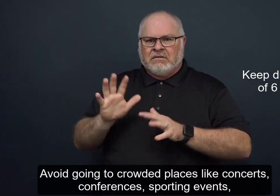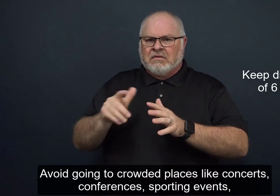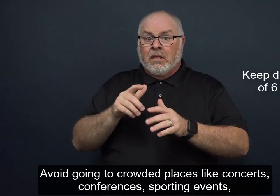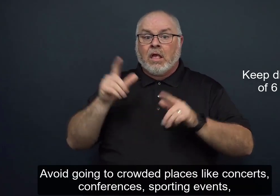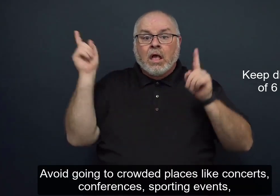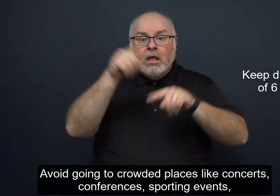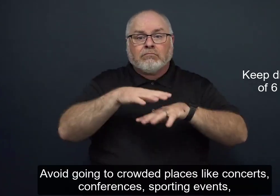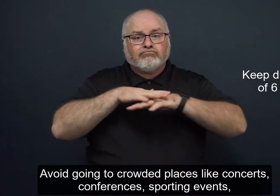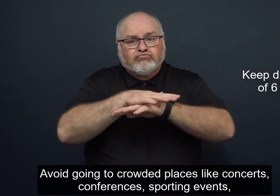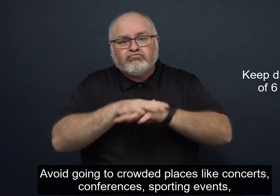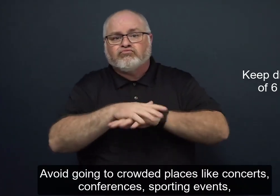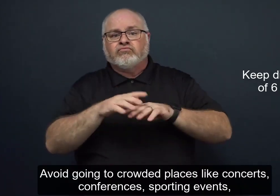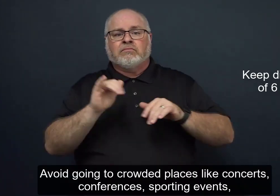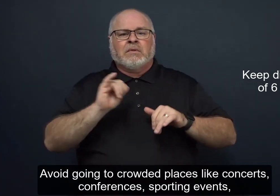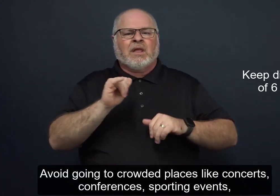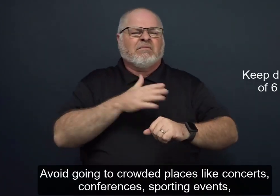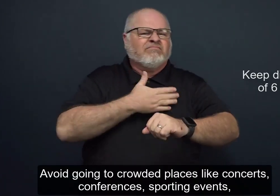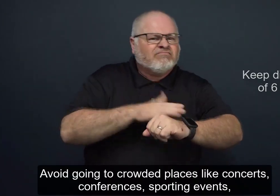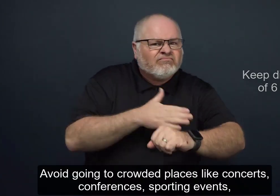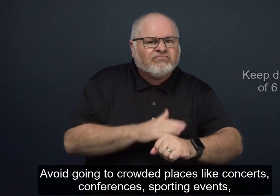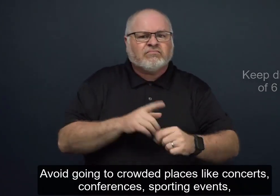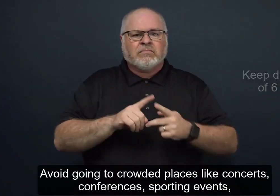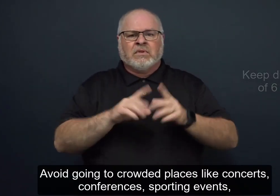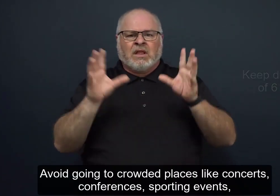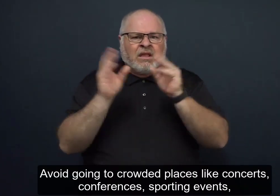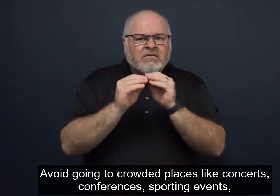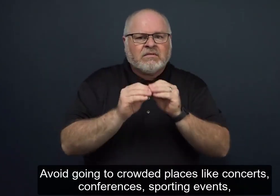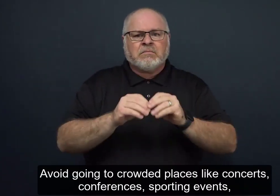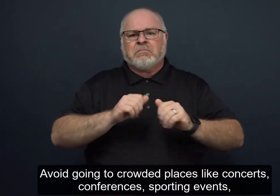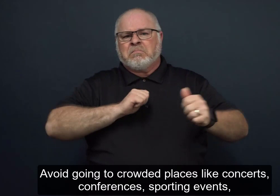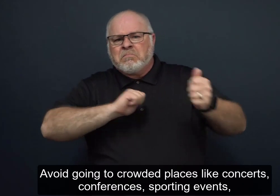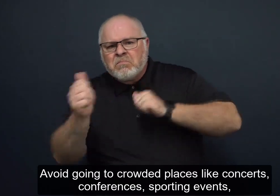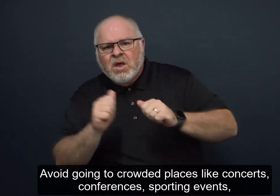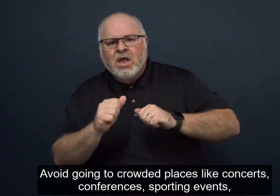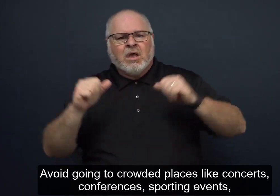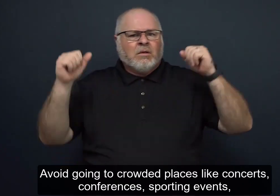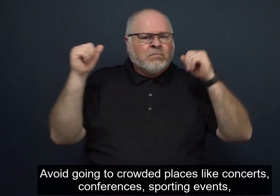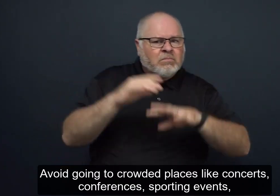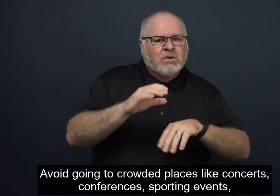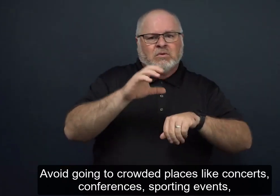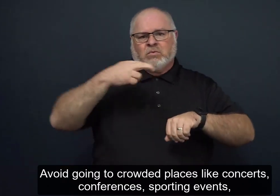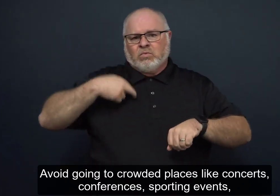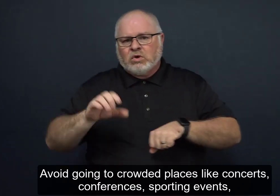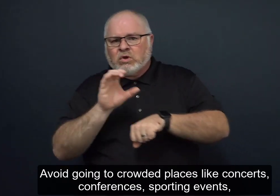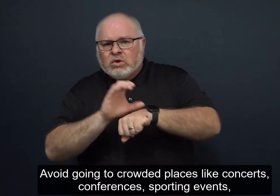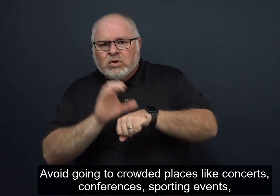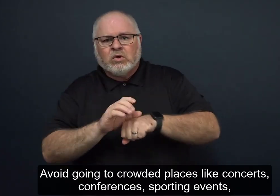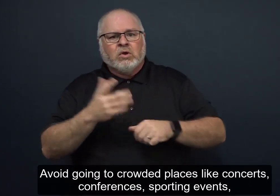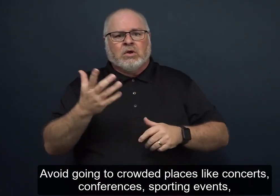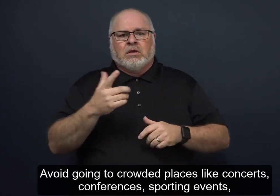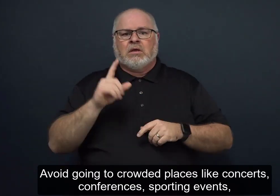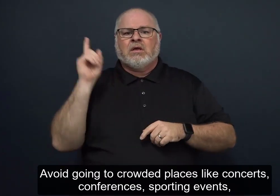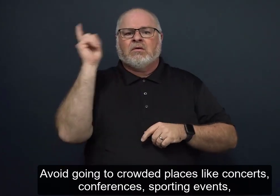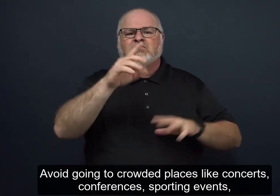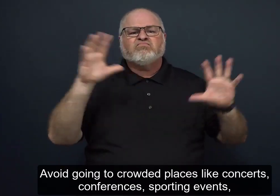Avoid going to crowded places like concerts, conferences, sporting events,